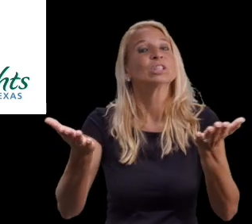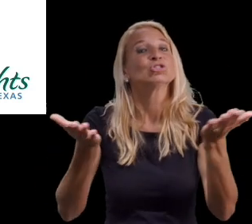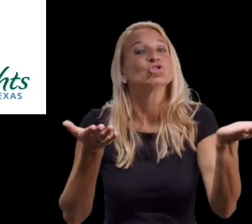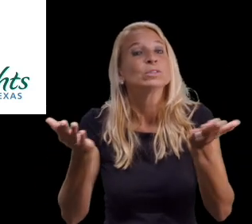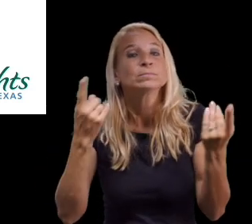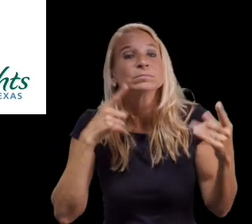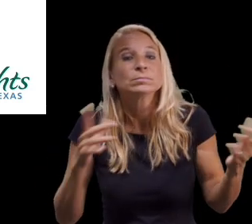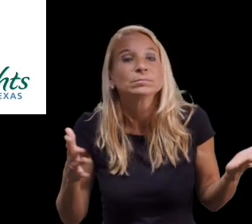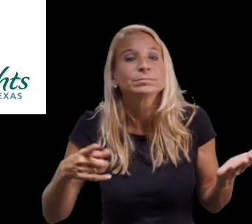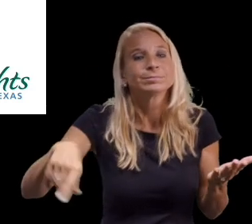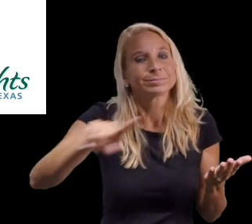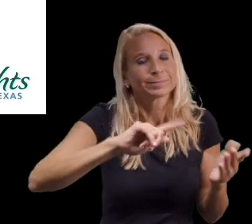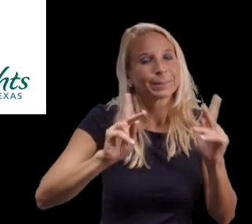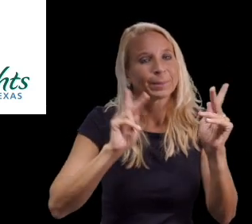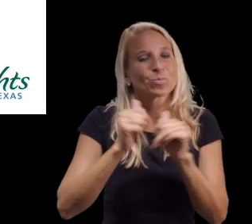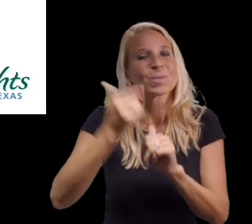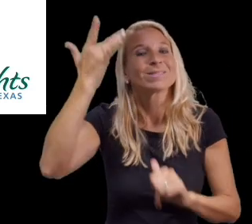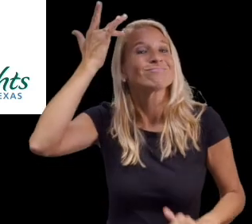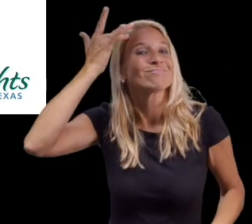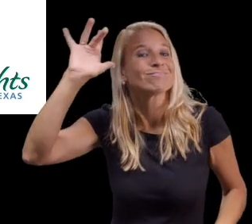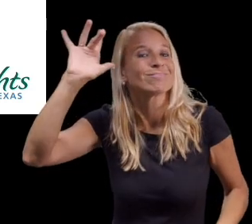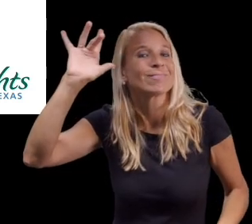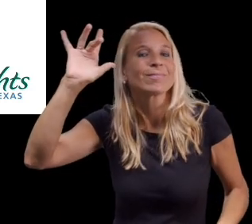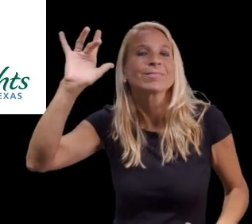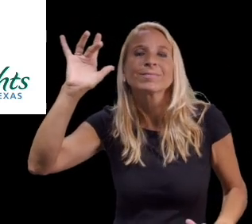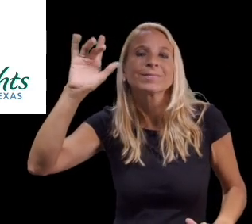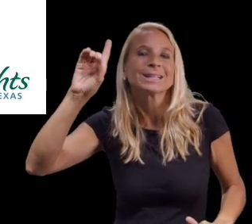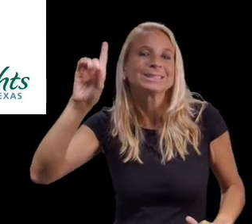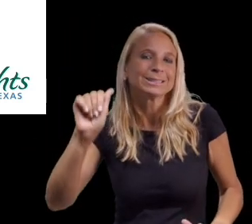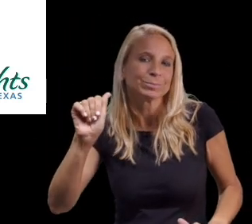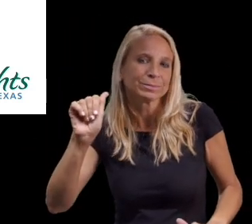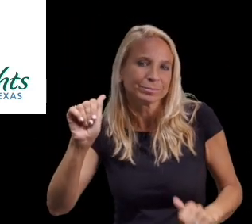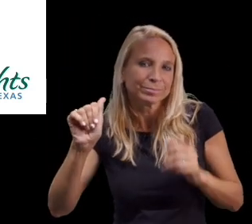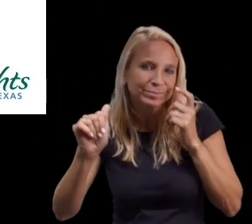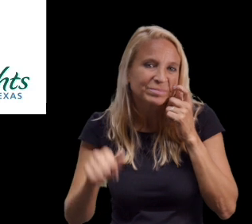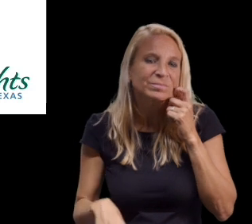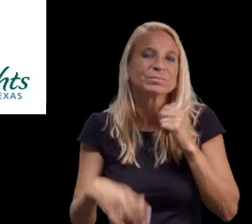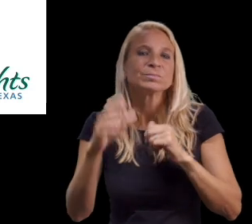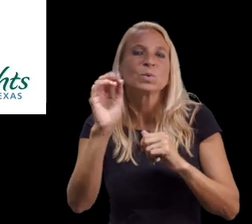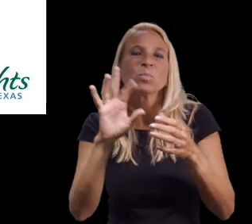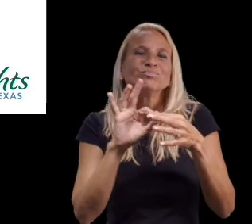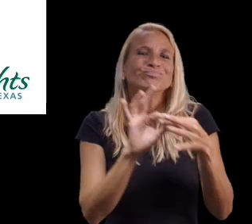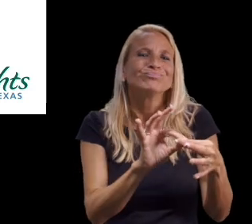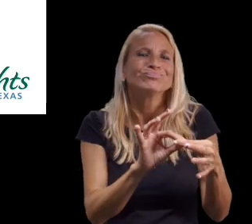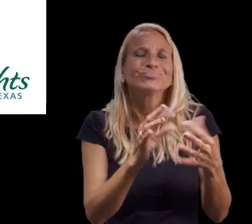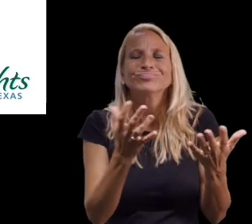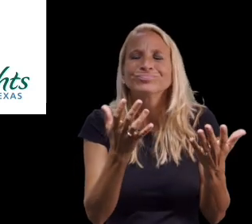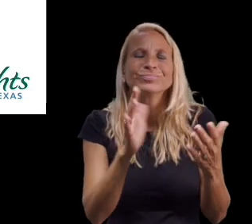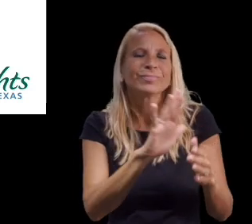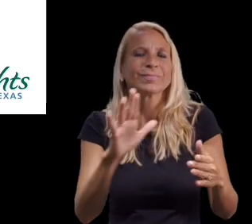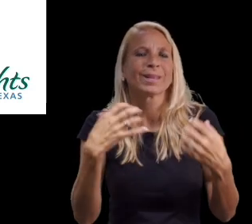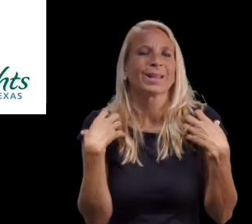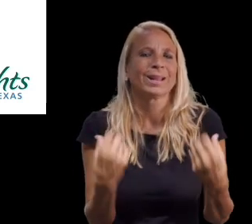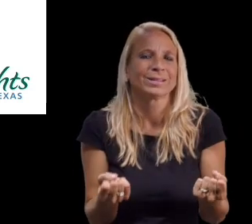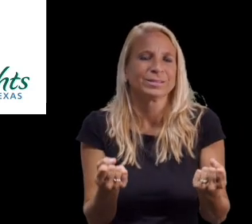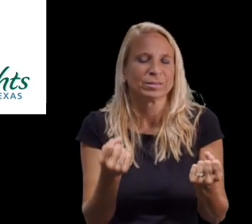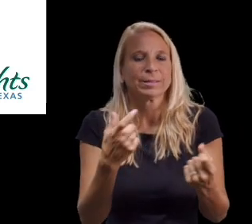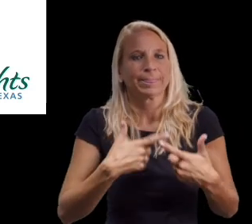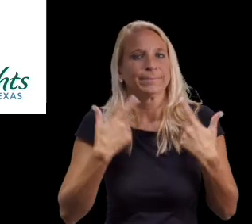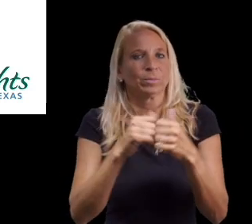with an intellectual disability, or a related condition who live in their own home or in their family's home.